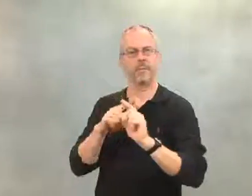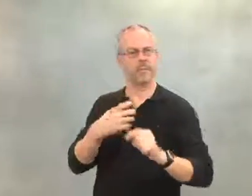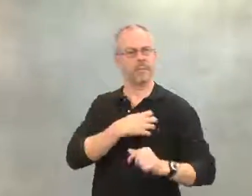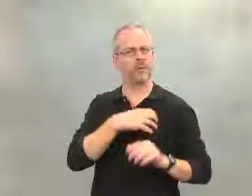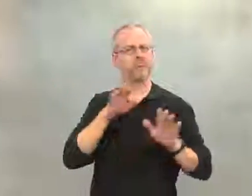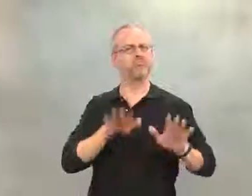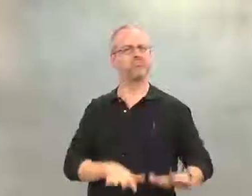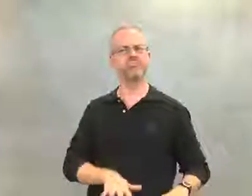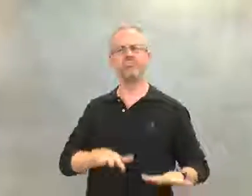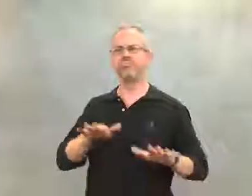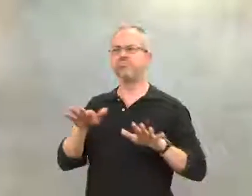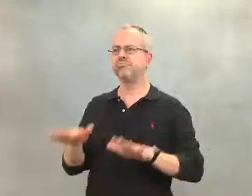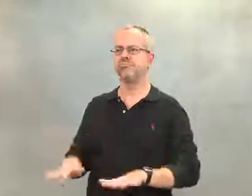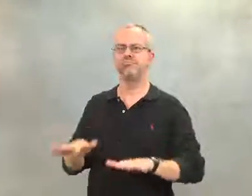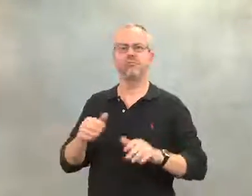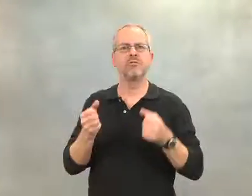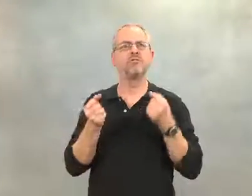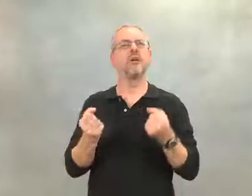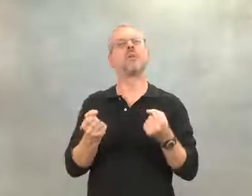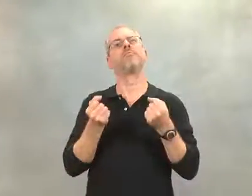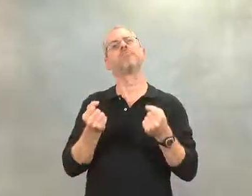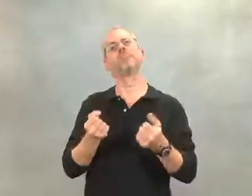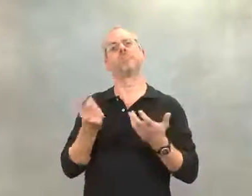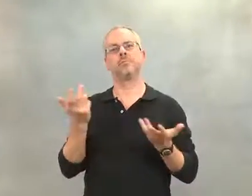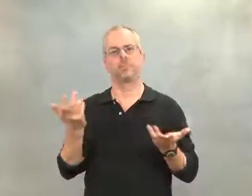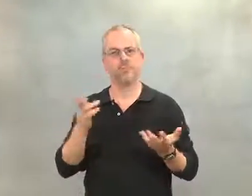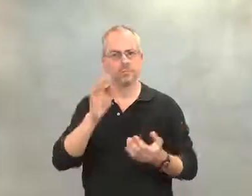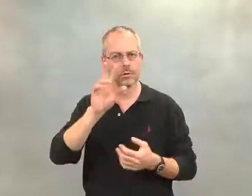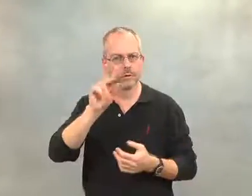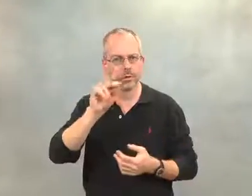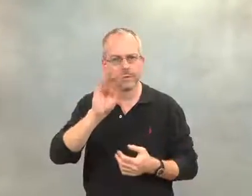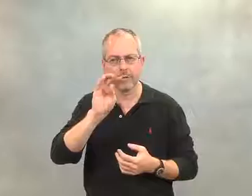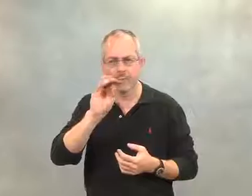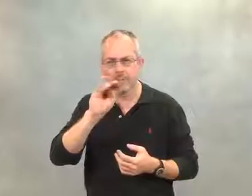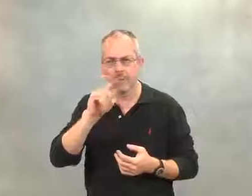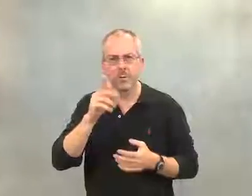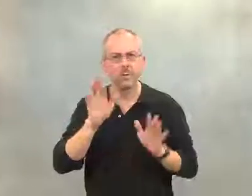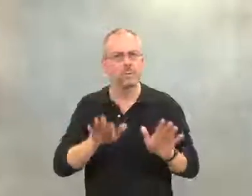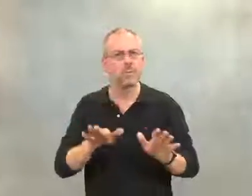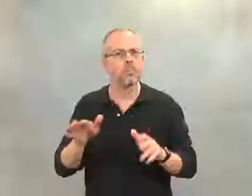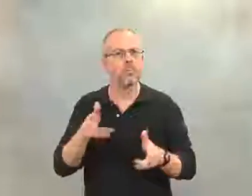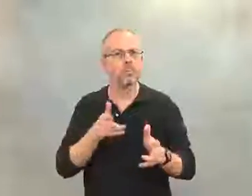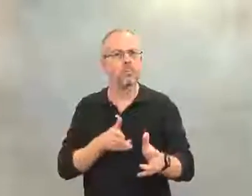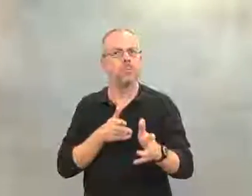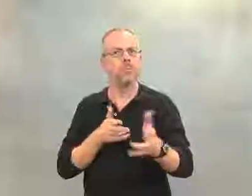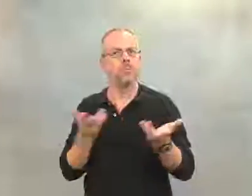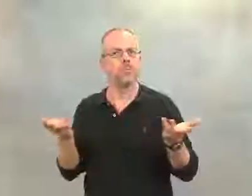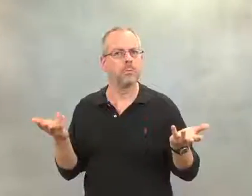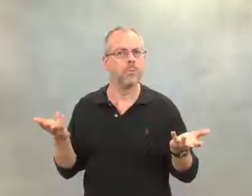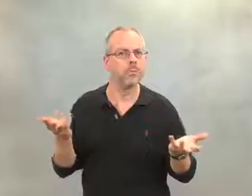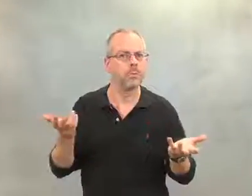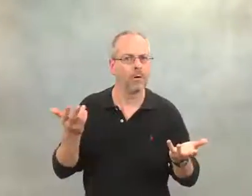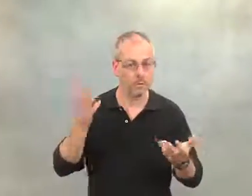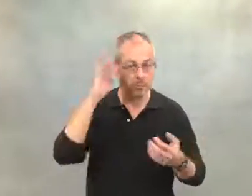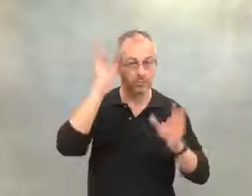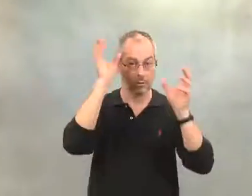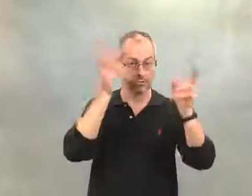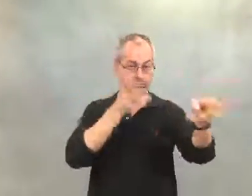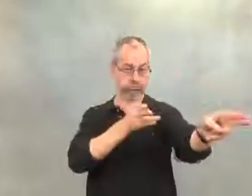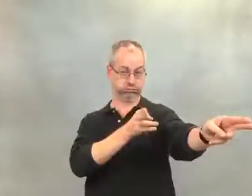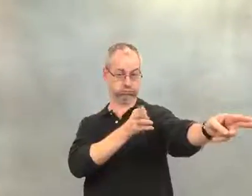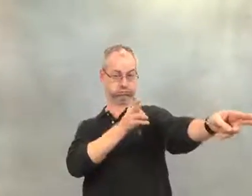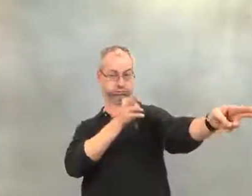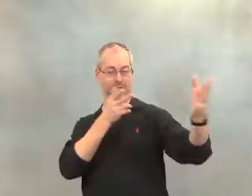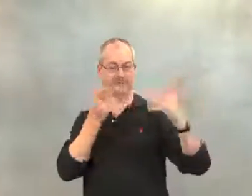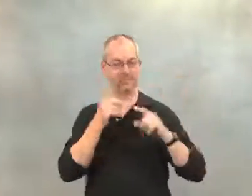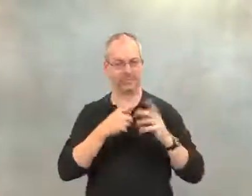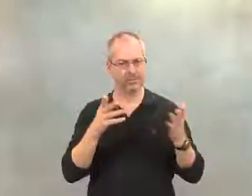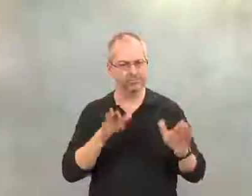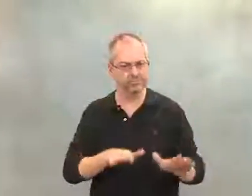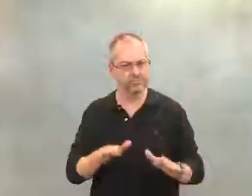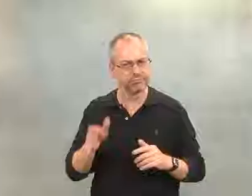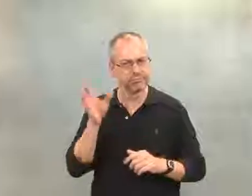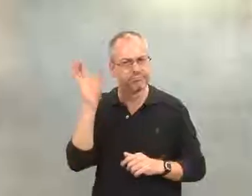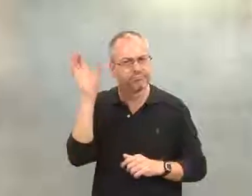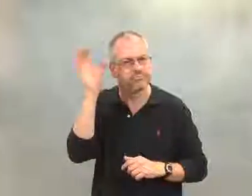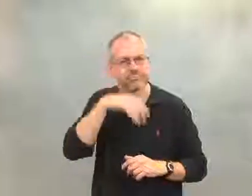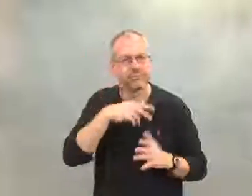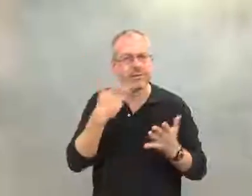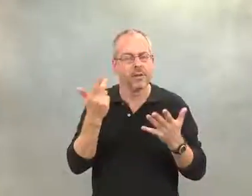But the police were driving really slow, about 25, 30, 40 miles an hour.